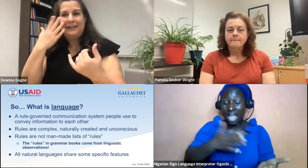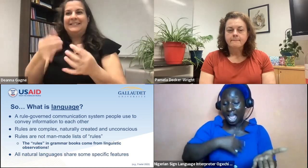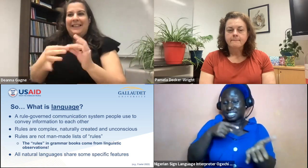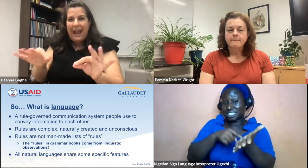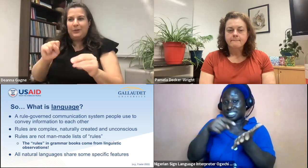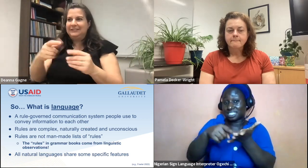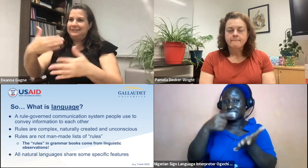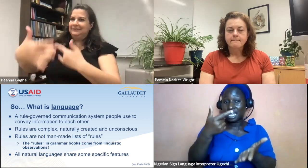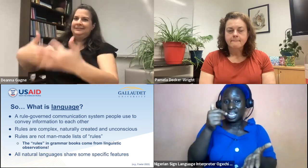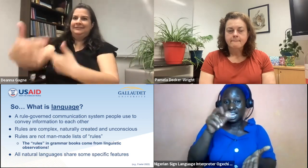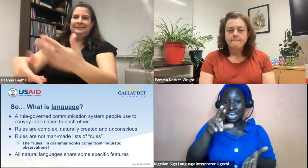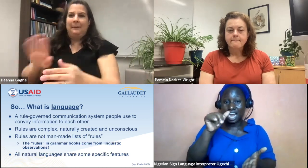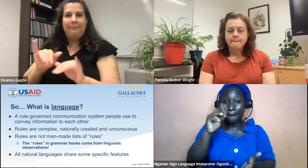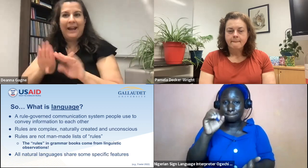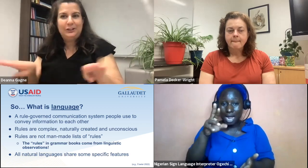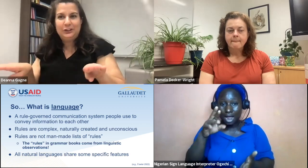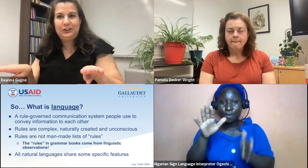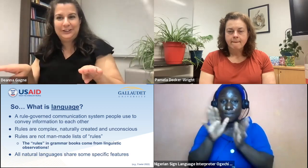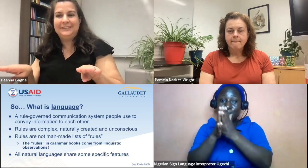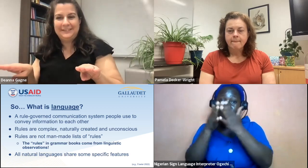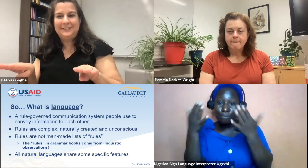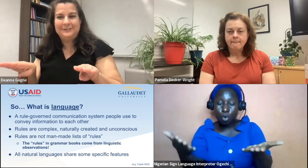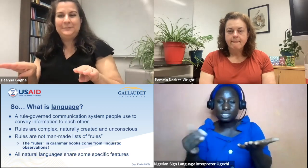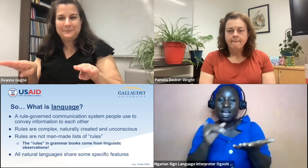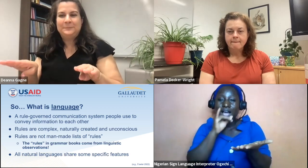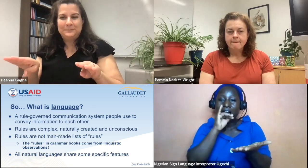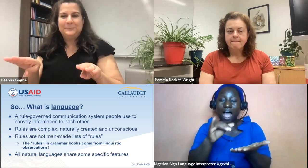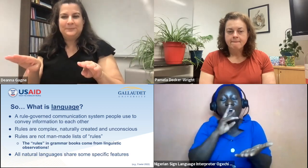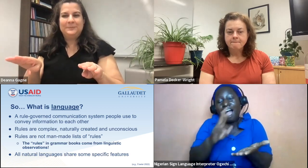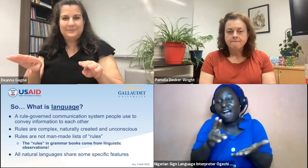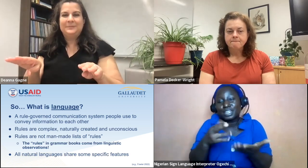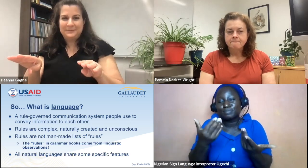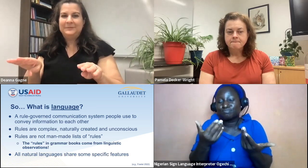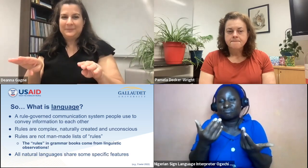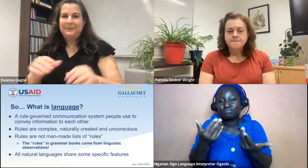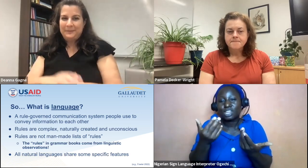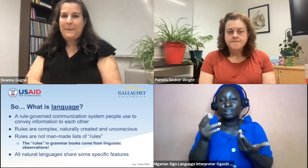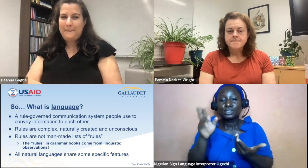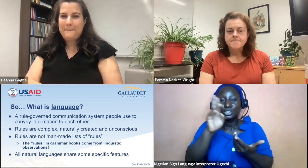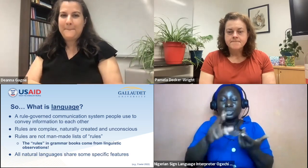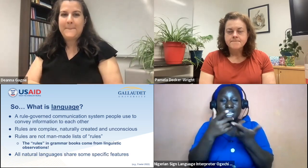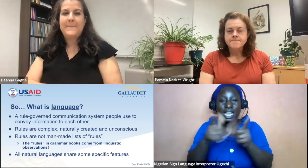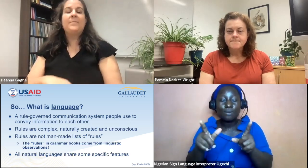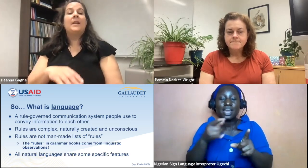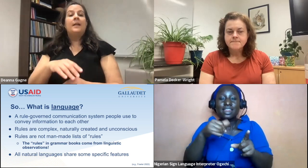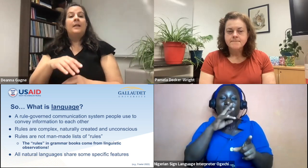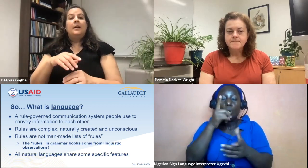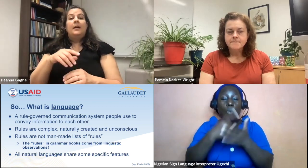because language is never static it's ever evolving, and it's always changing in the hands of the children using it.